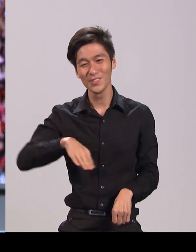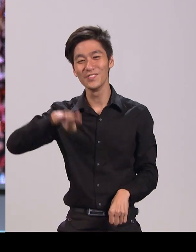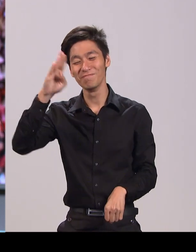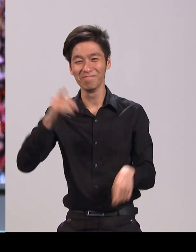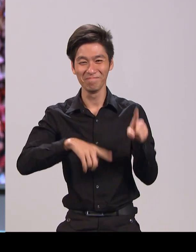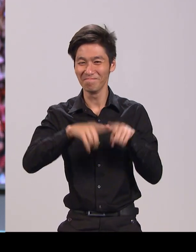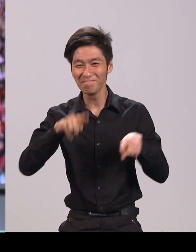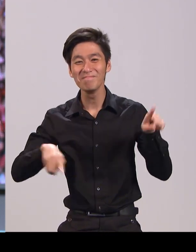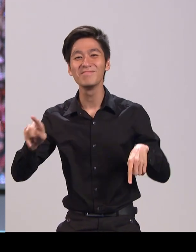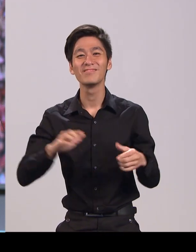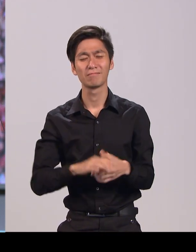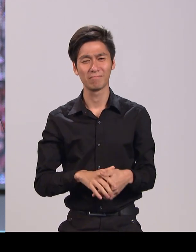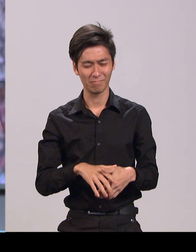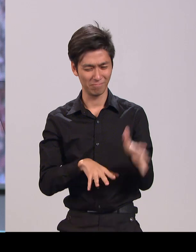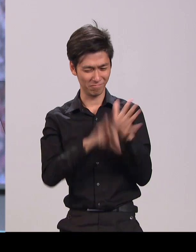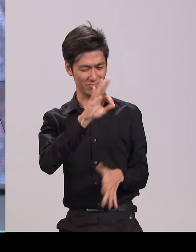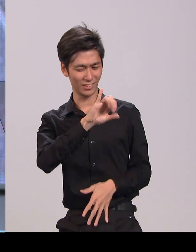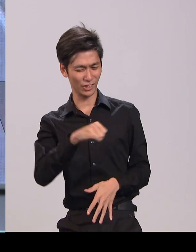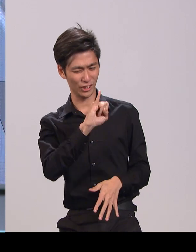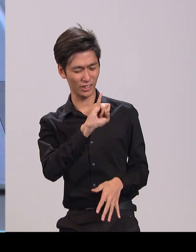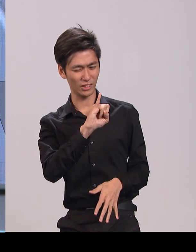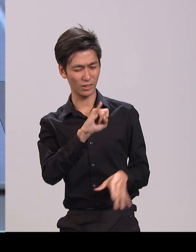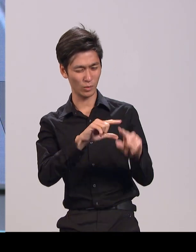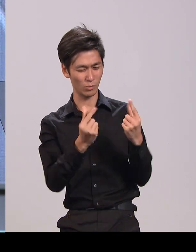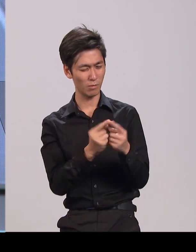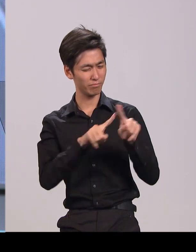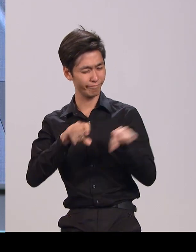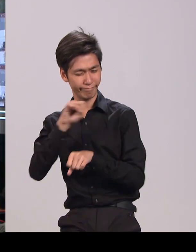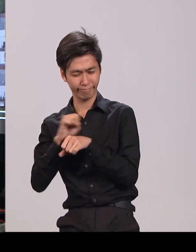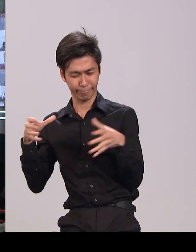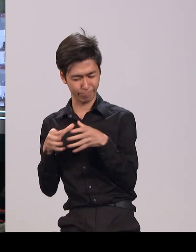We discovered the JI group in our midst, and yet pulled together, against terrorism.